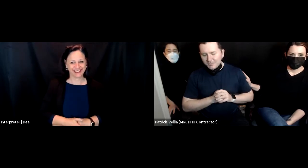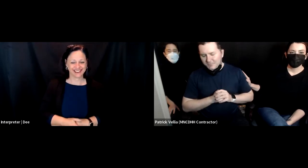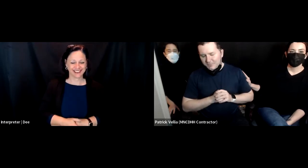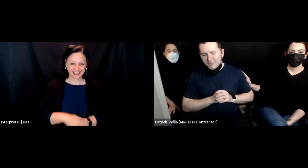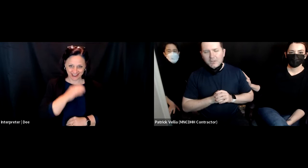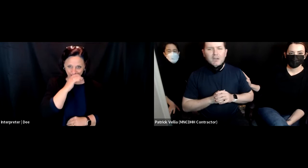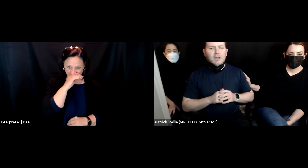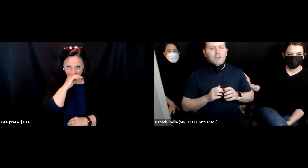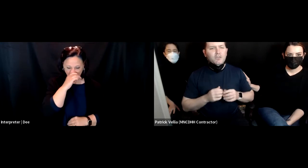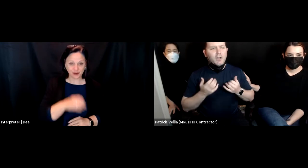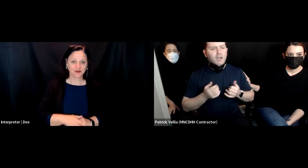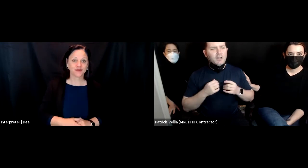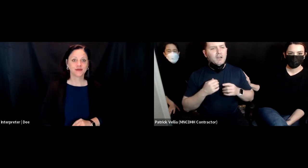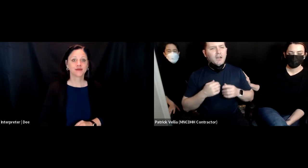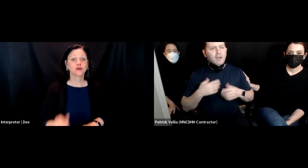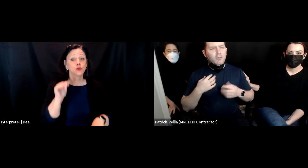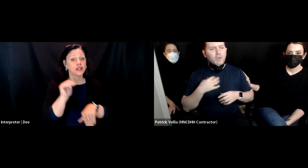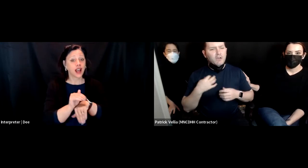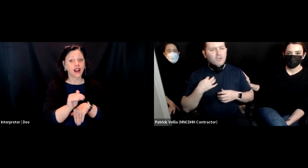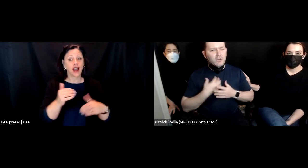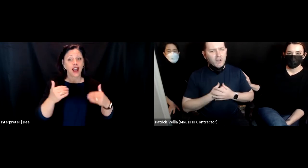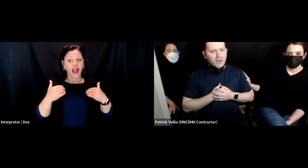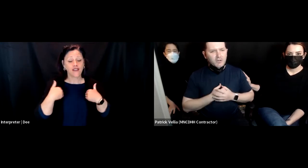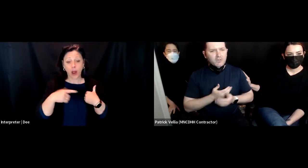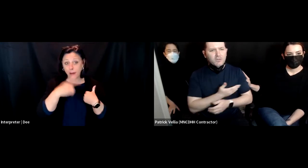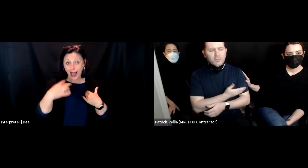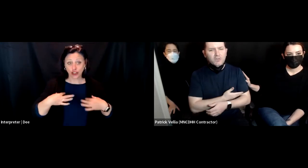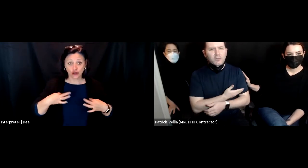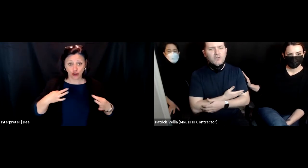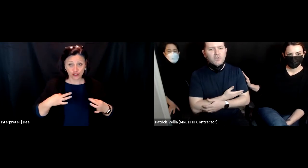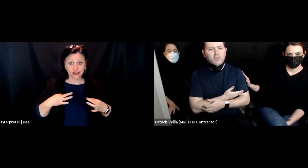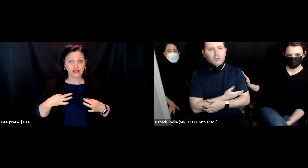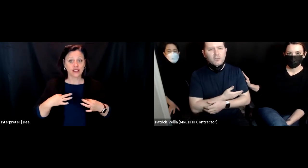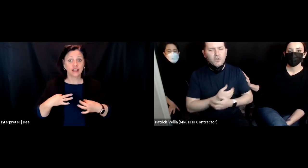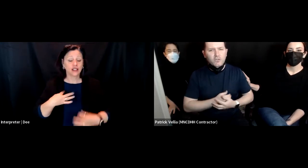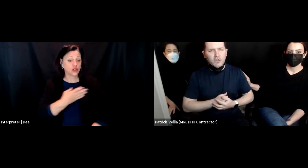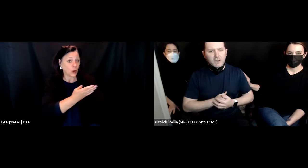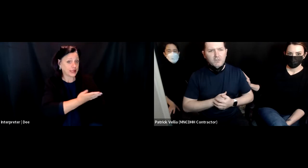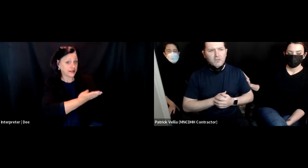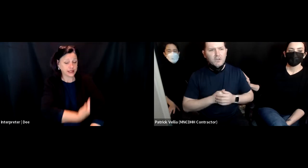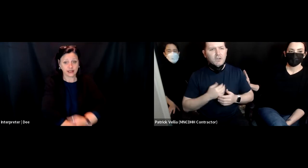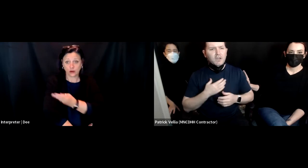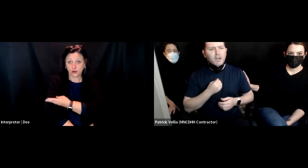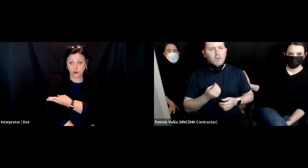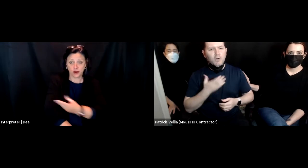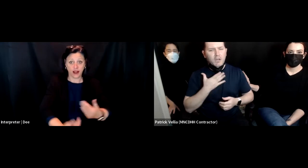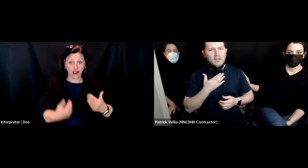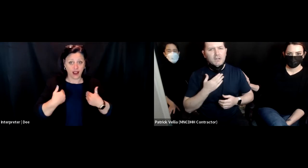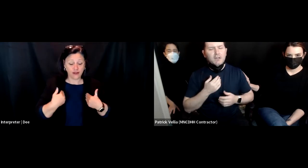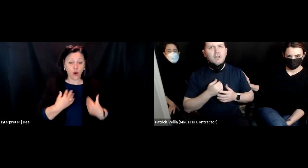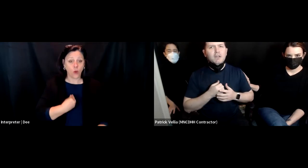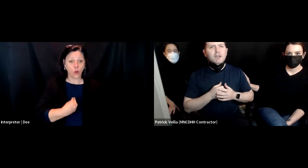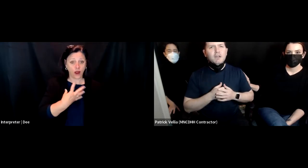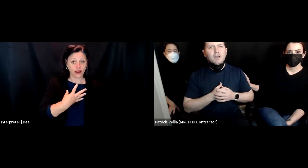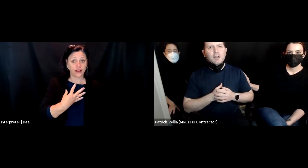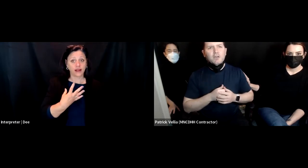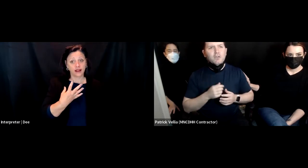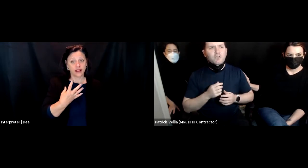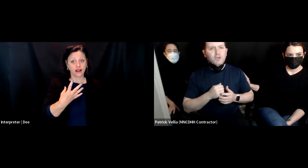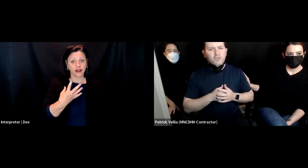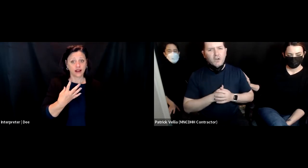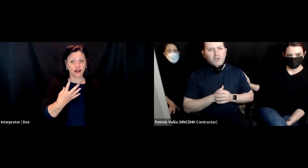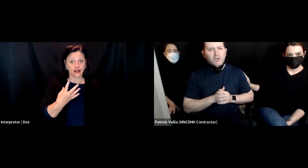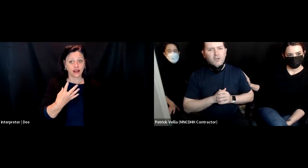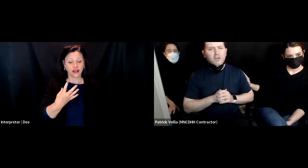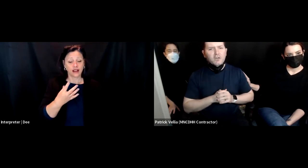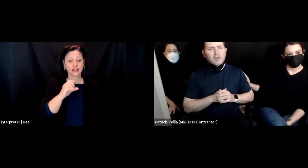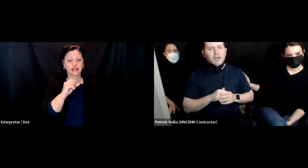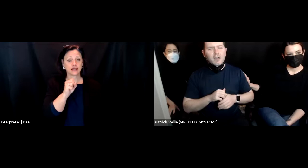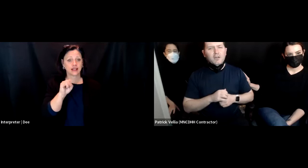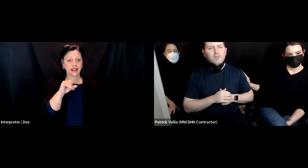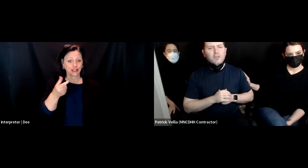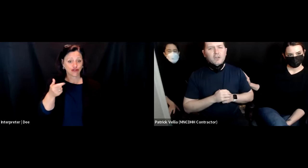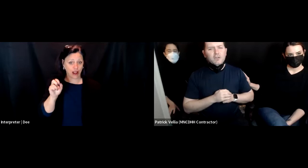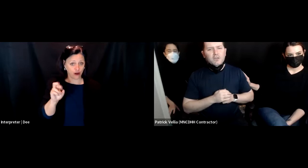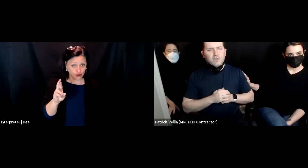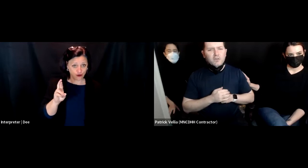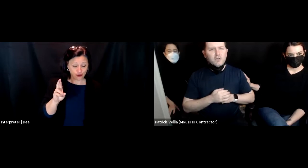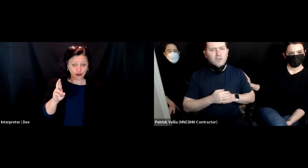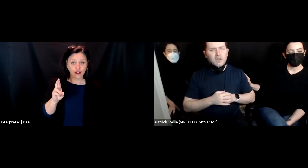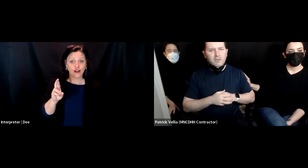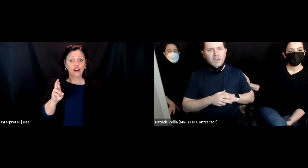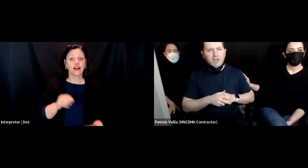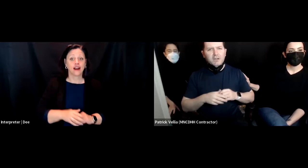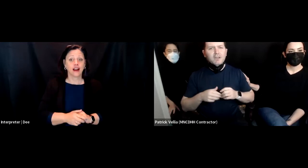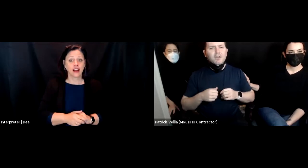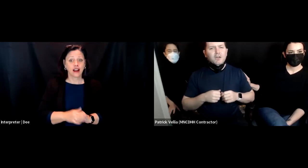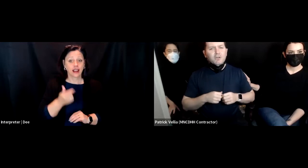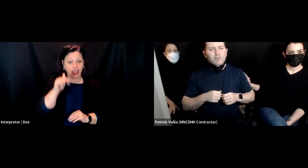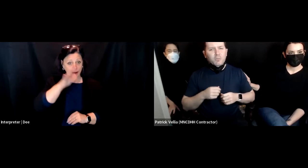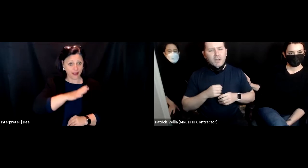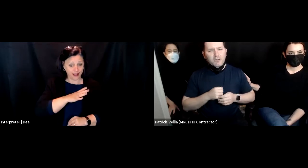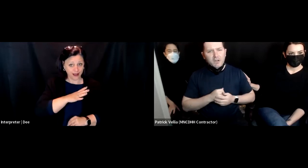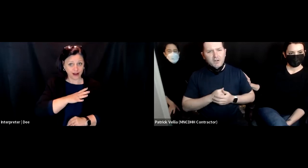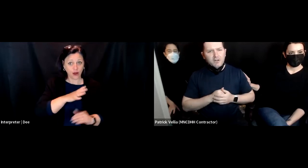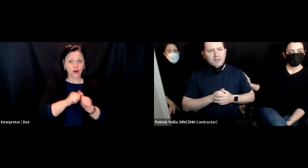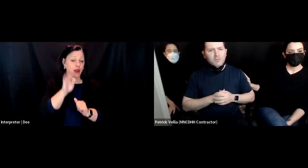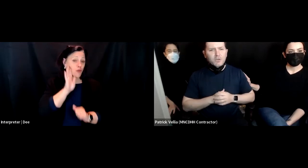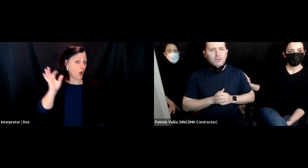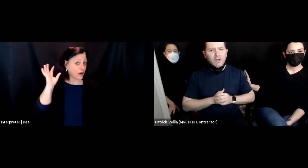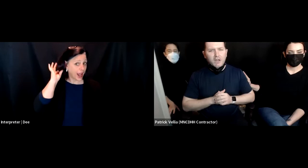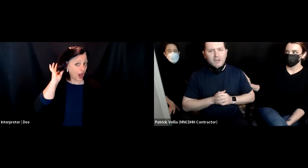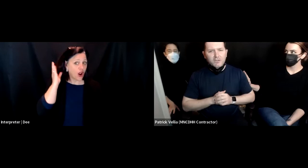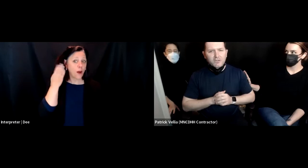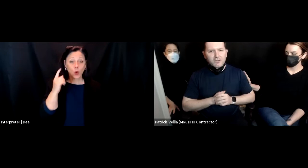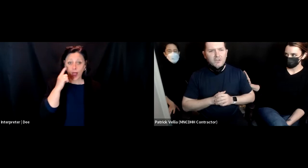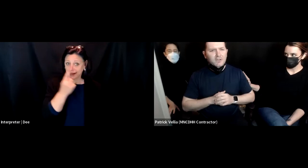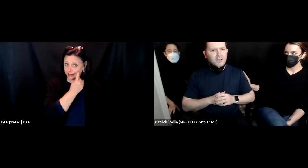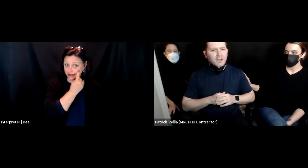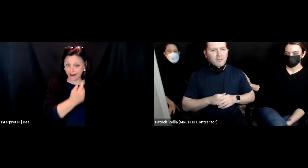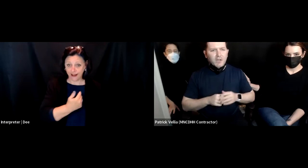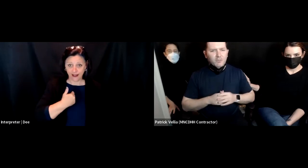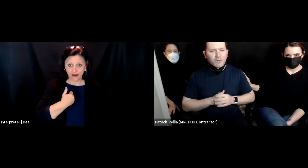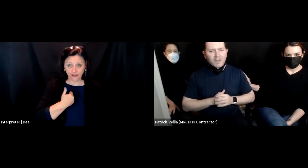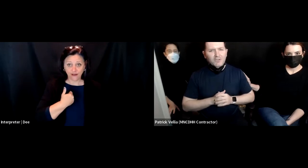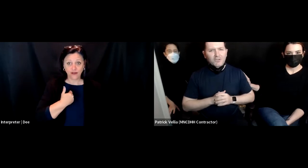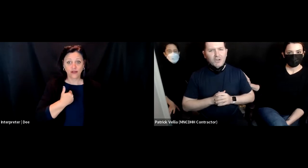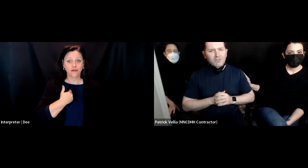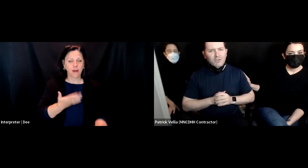And if I'm going too fast, just let me know.